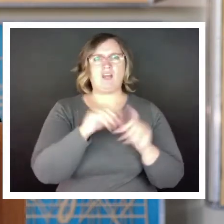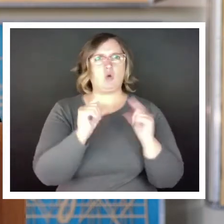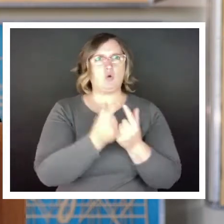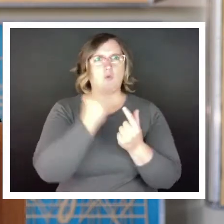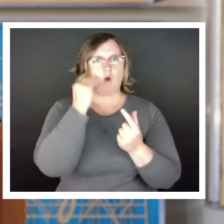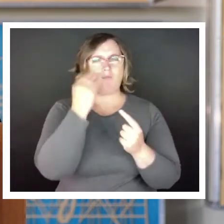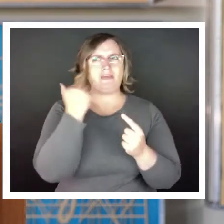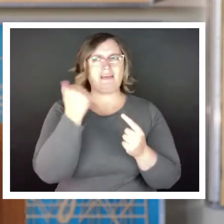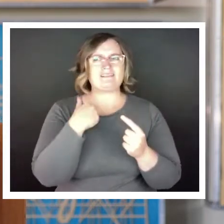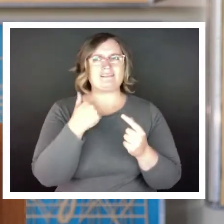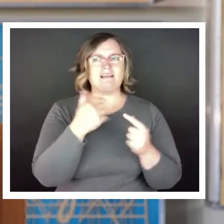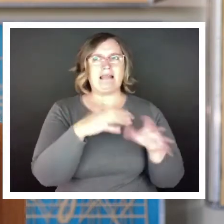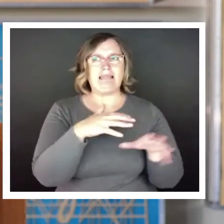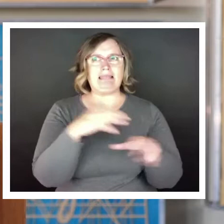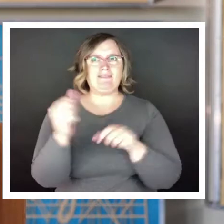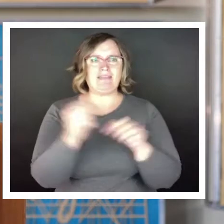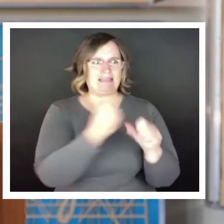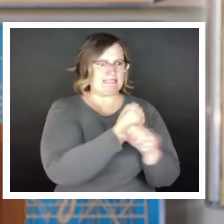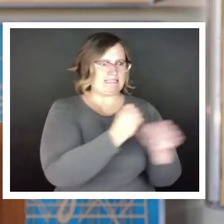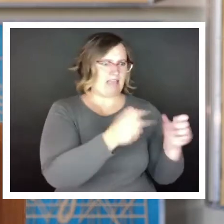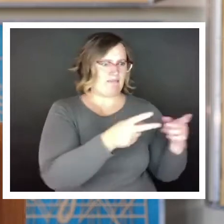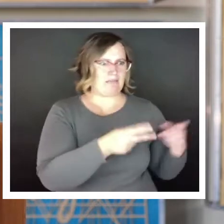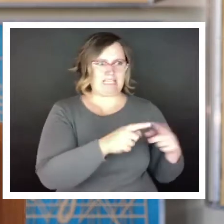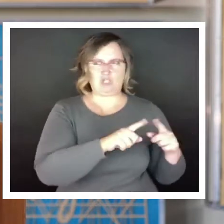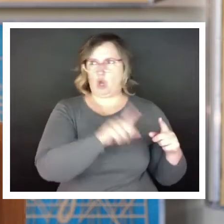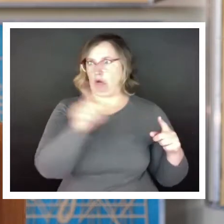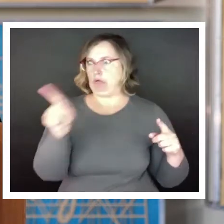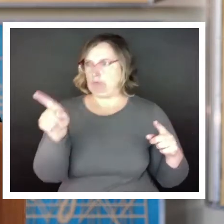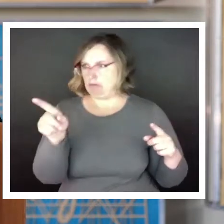their safe place for the unknown, was terrifying?